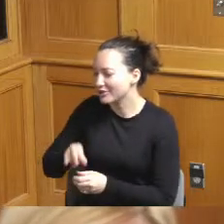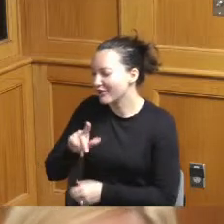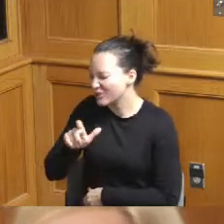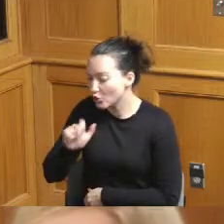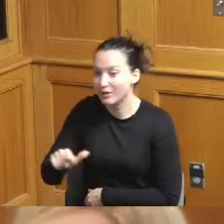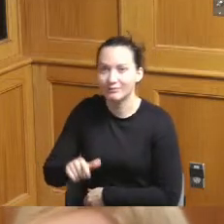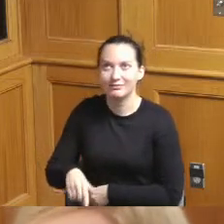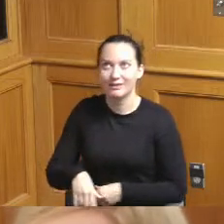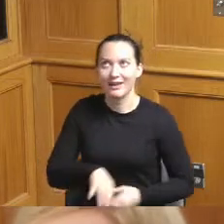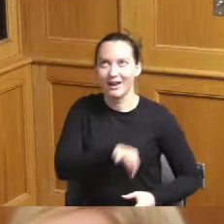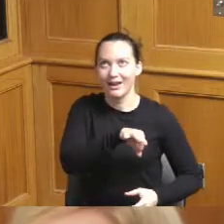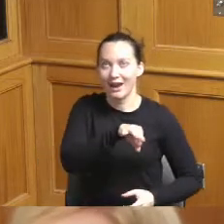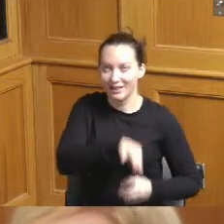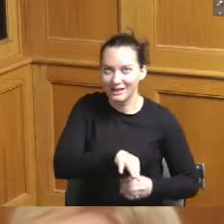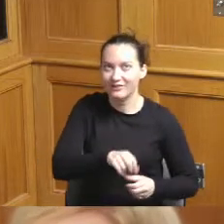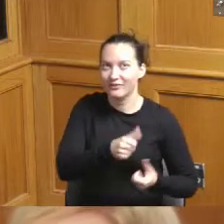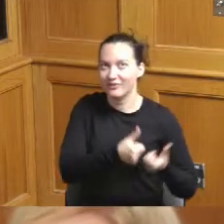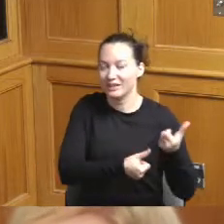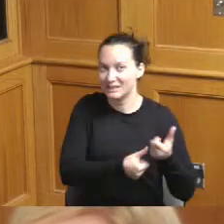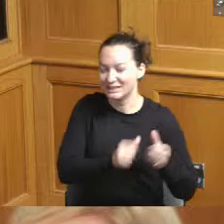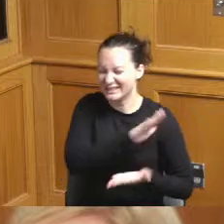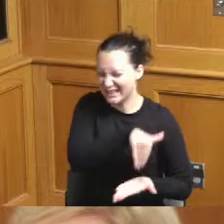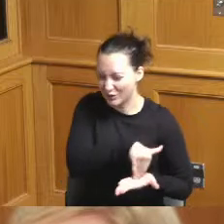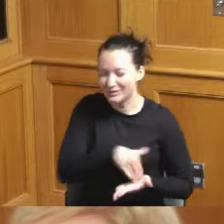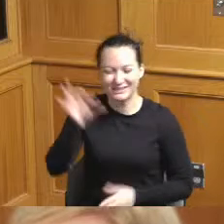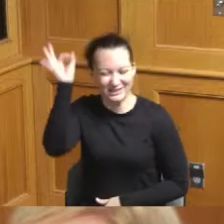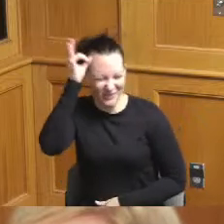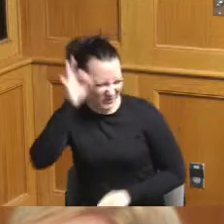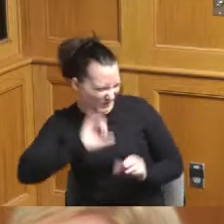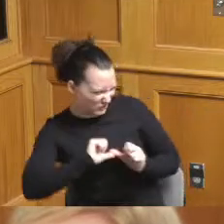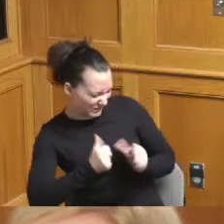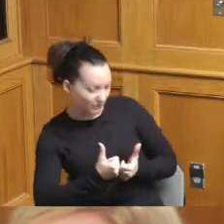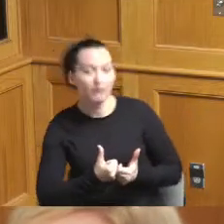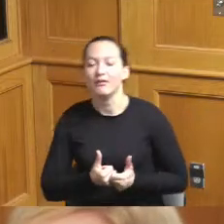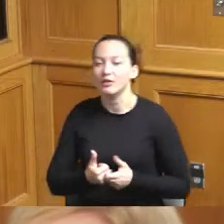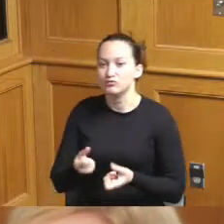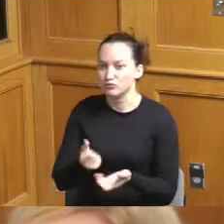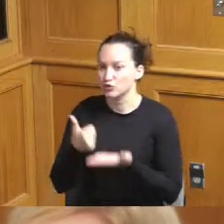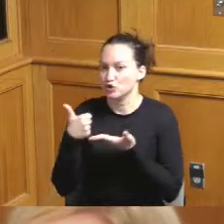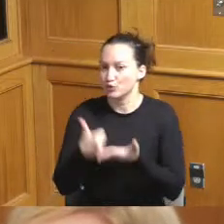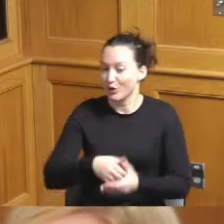election Assistance Center which is a federal agency that supports elections officials